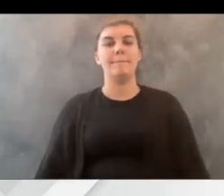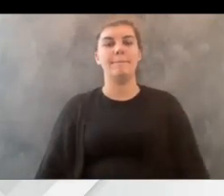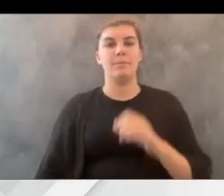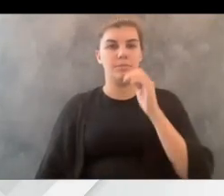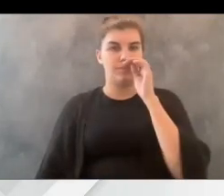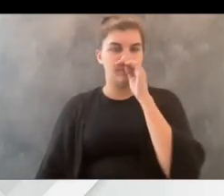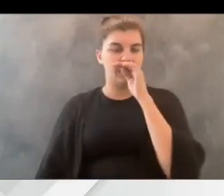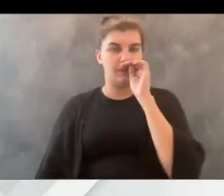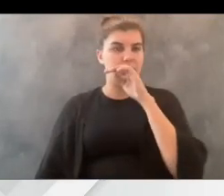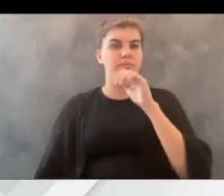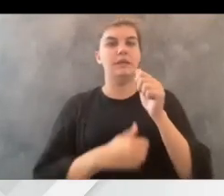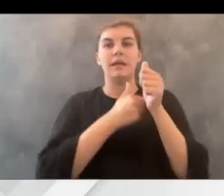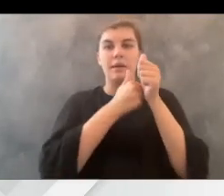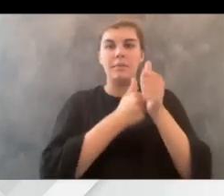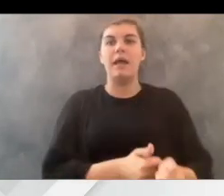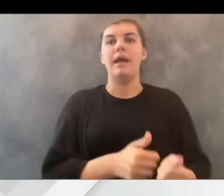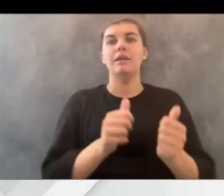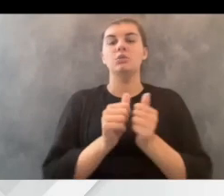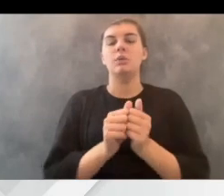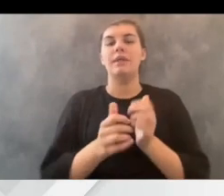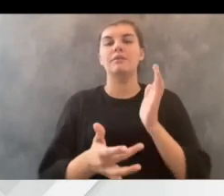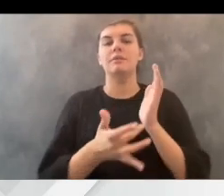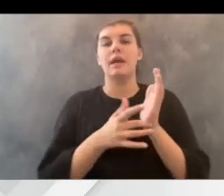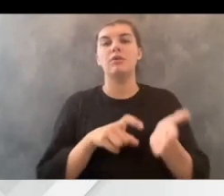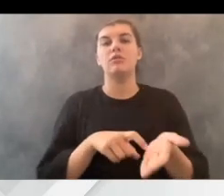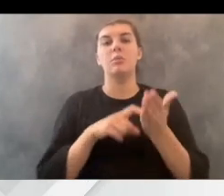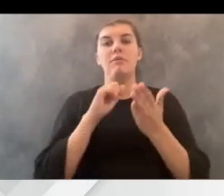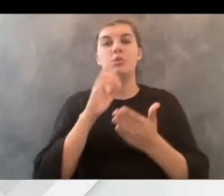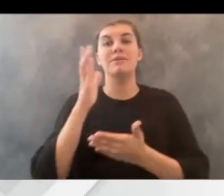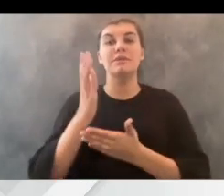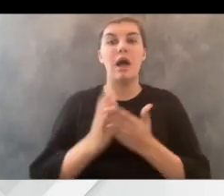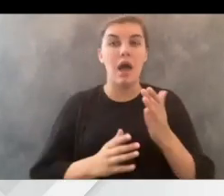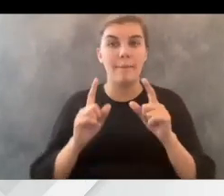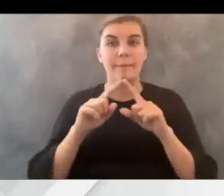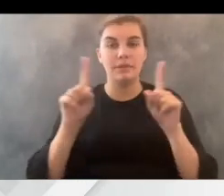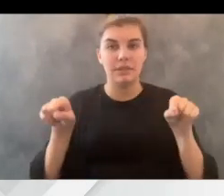Compliance with the technical requirements for some signs would render them too large.